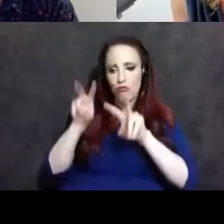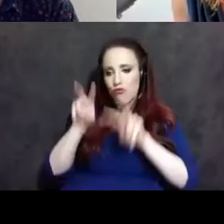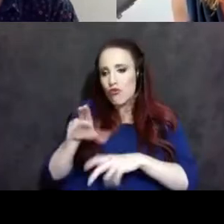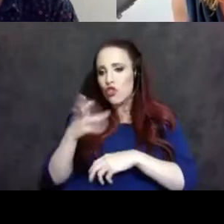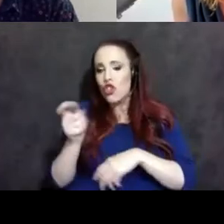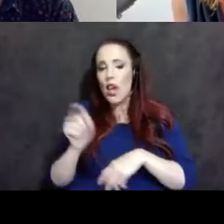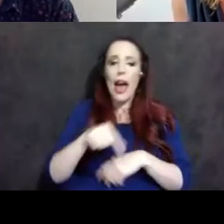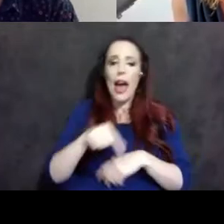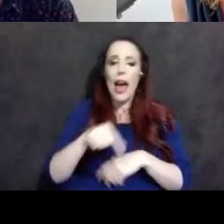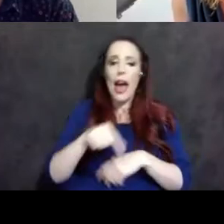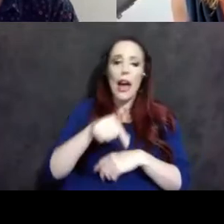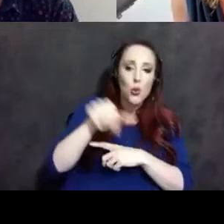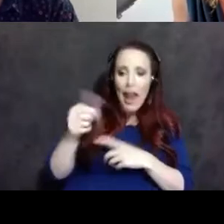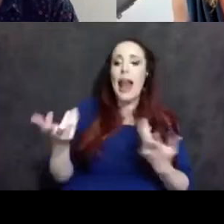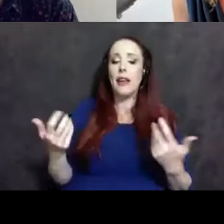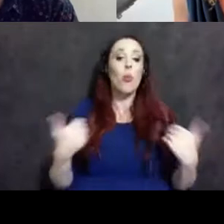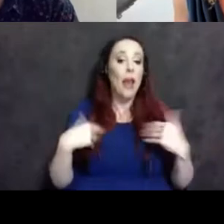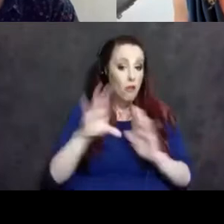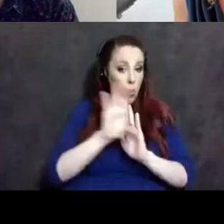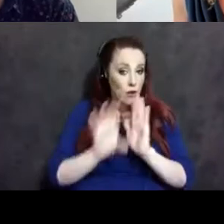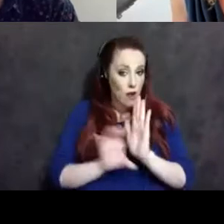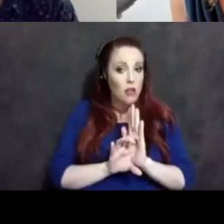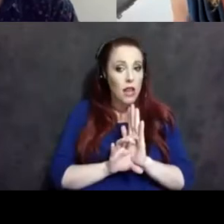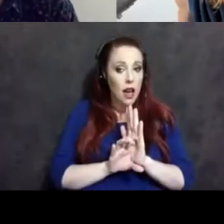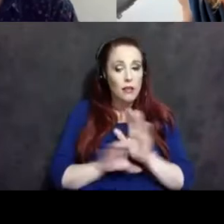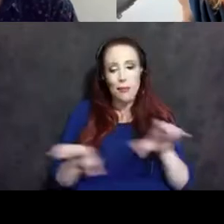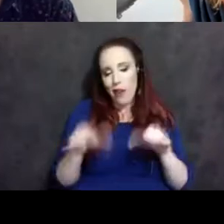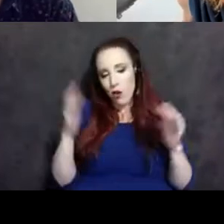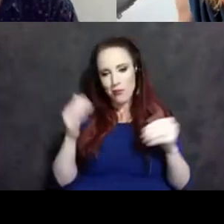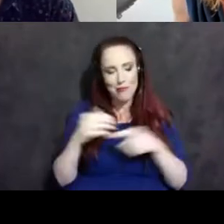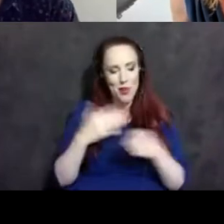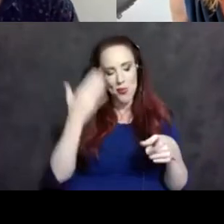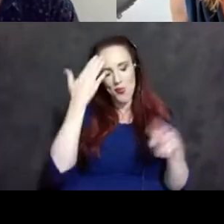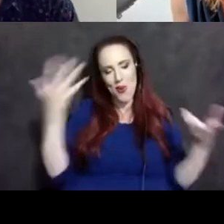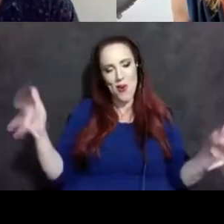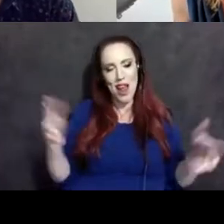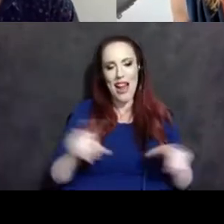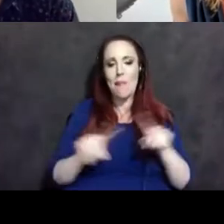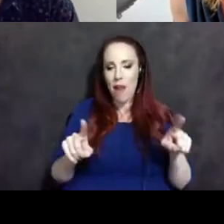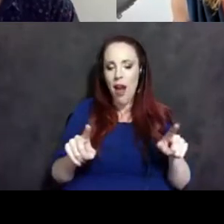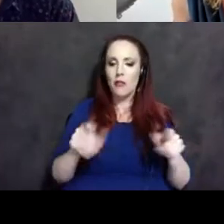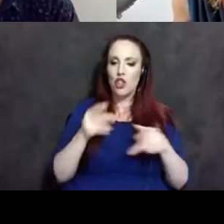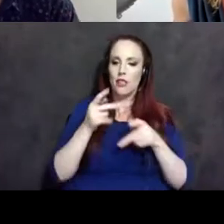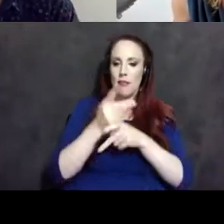we do have a code of conduct. Y'all know this, but focus on being radically inclusive there.